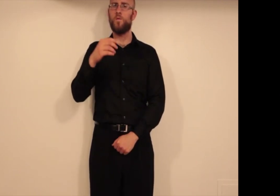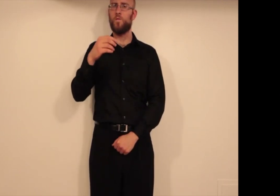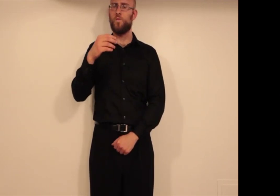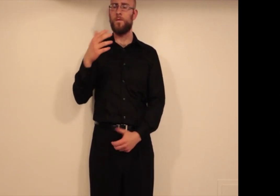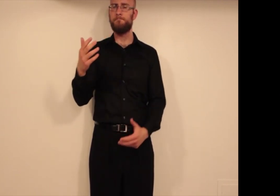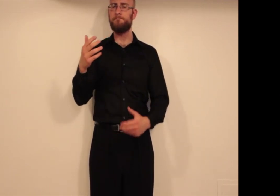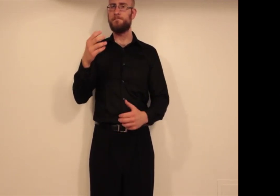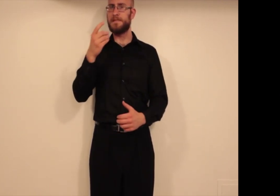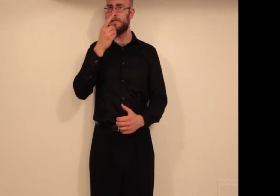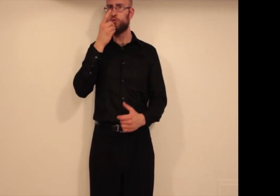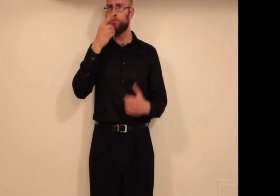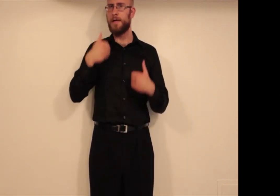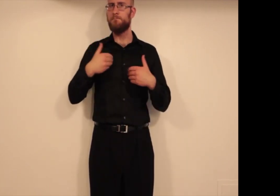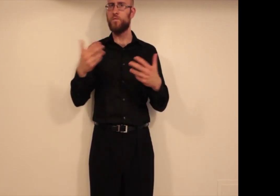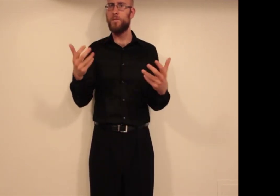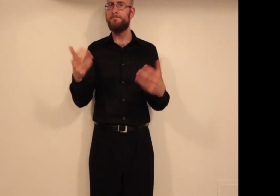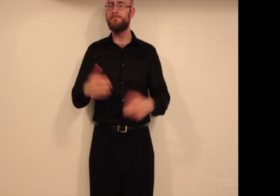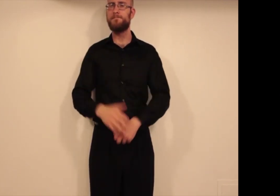What did you have for dinner?